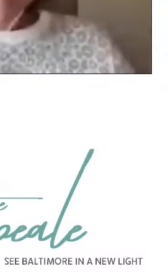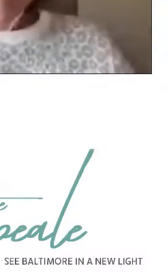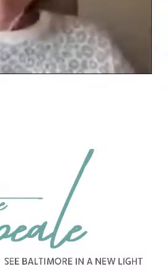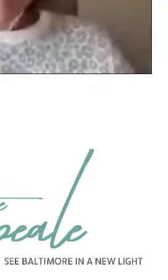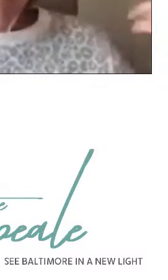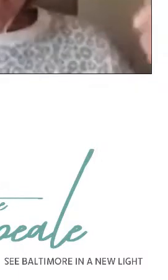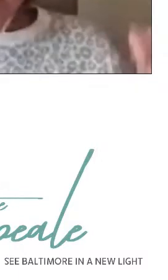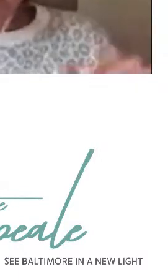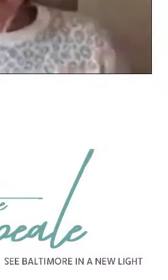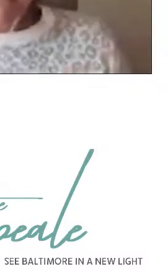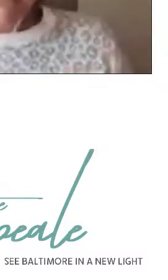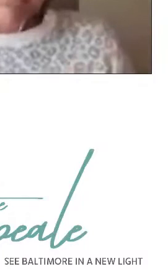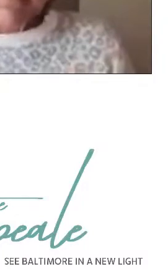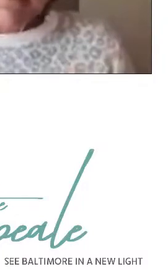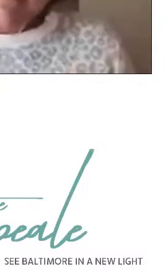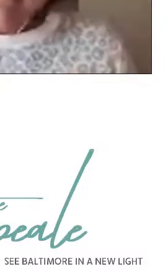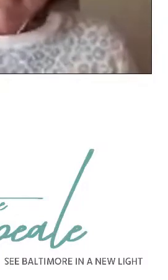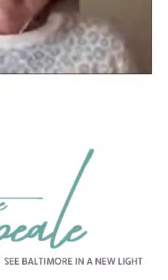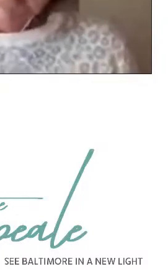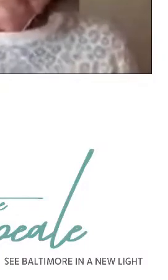Kim: Jeffrey, you can speak to anything else.